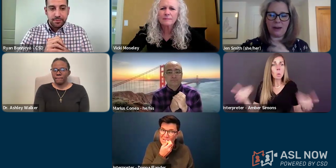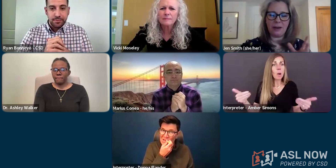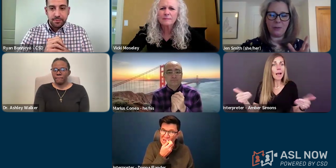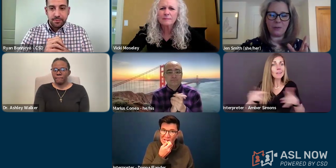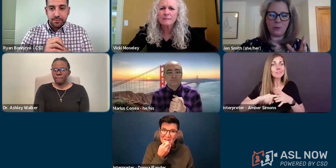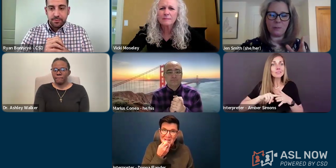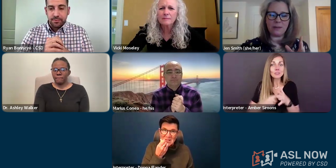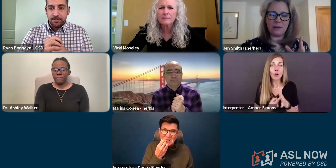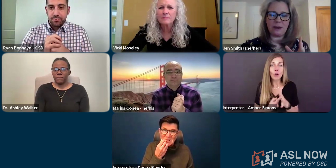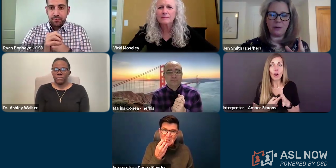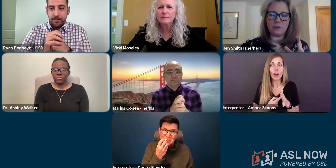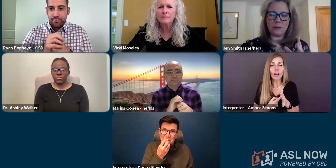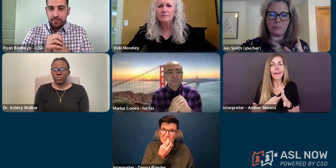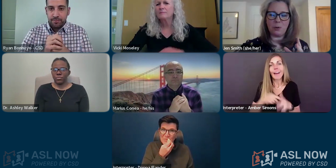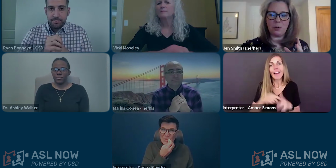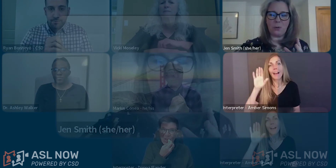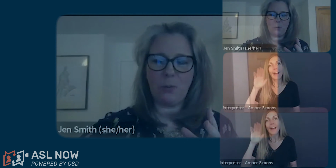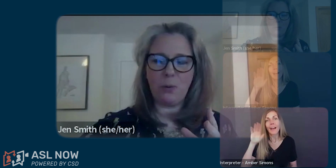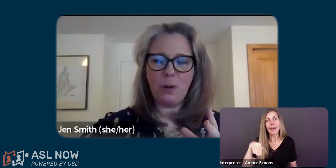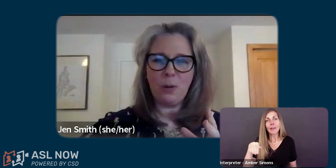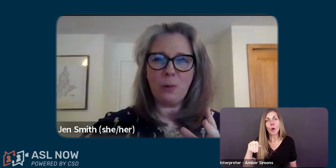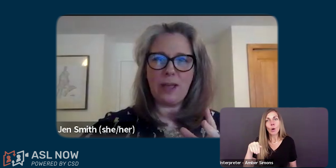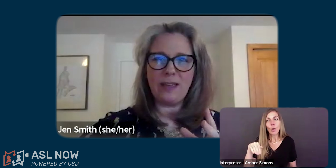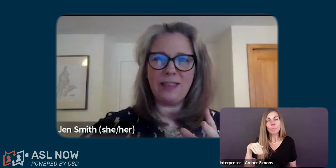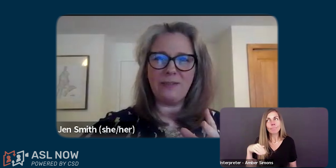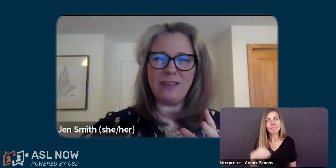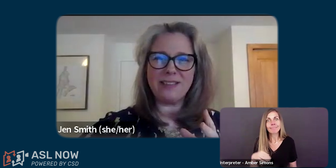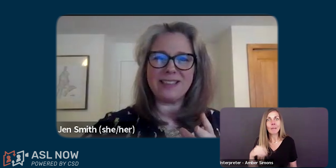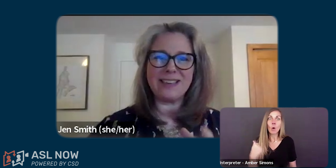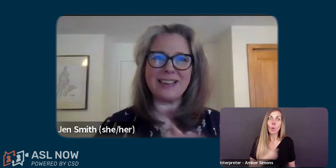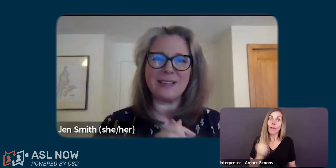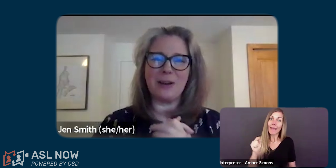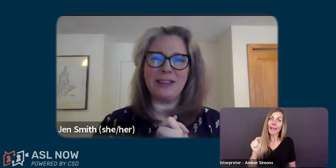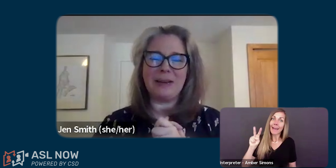I know Zoom isn't our typical way that VISA does online meetings,